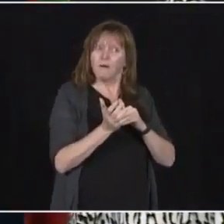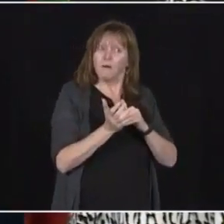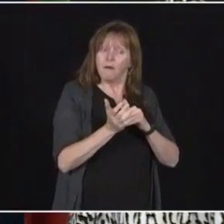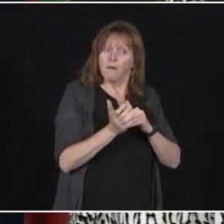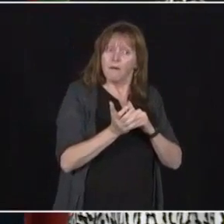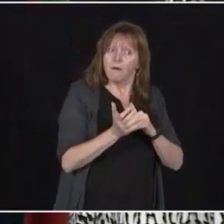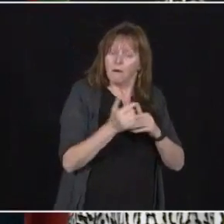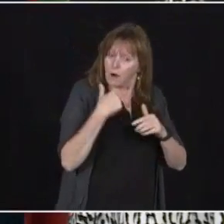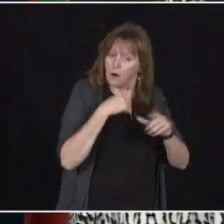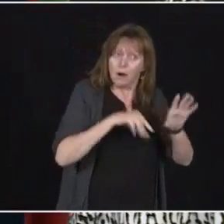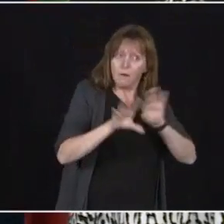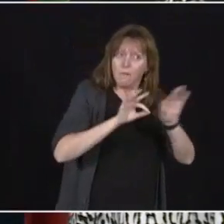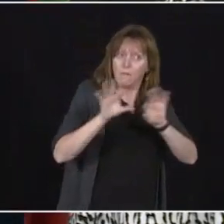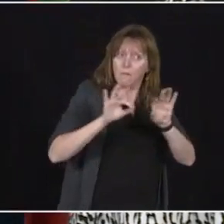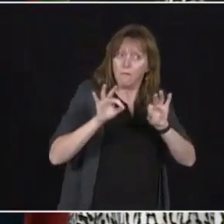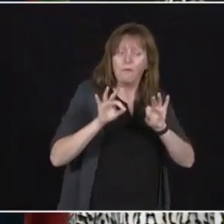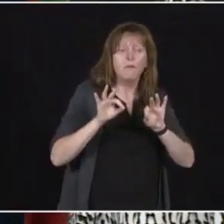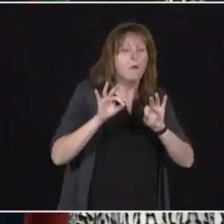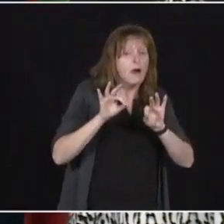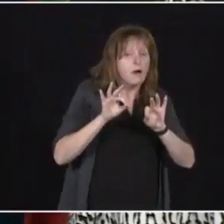medical supplies and equipment.